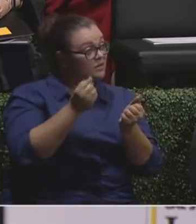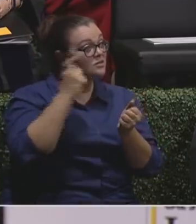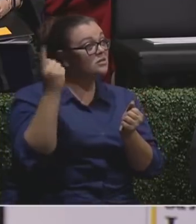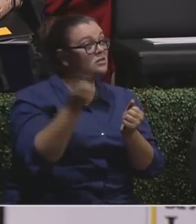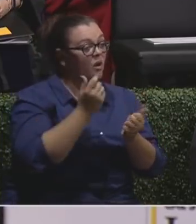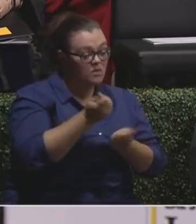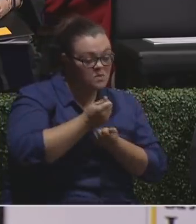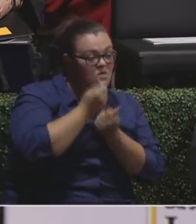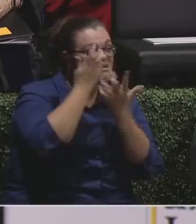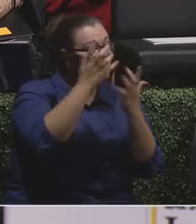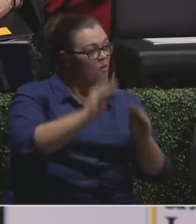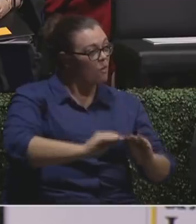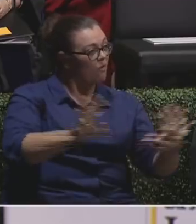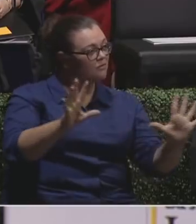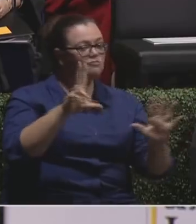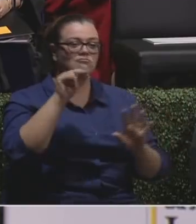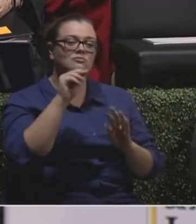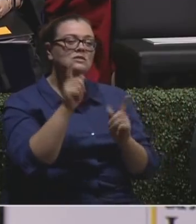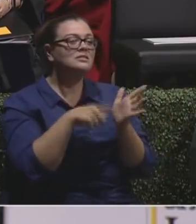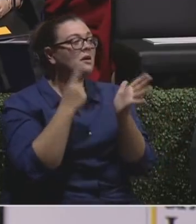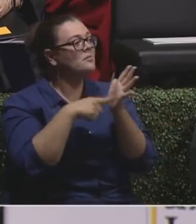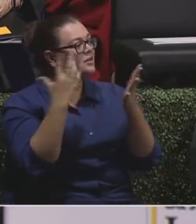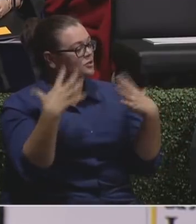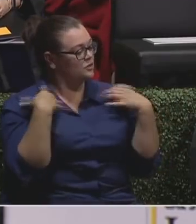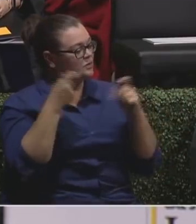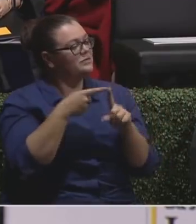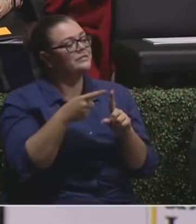A COUPLE OF YEARS AGO, I CAME ACROSS THIS QUOTE. "COURAGE DOESN'T ALWAYS ROAR.